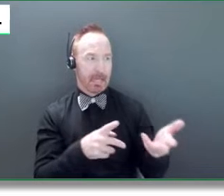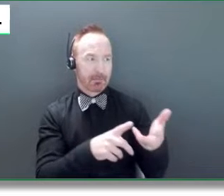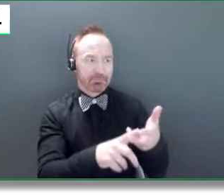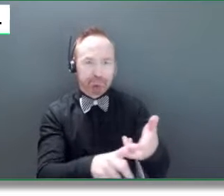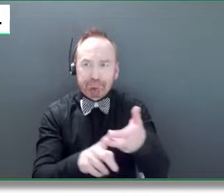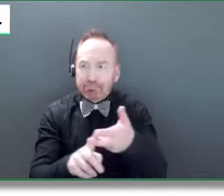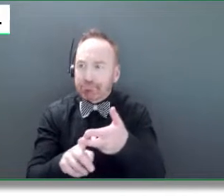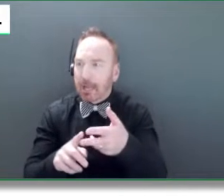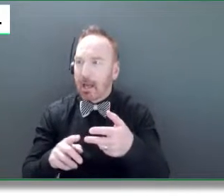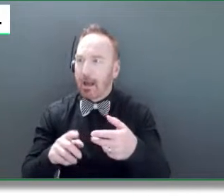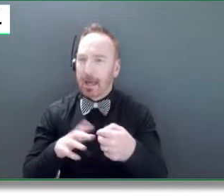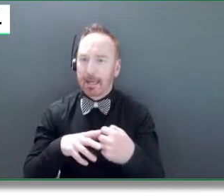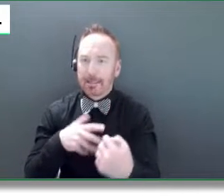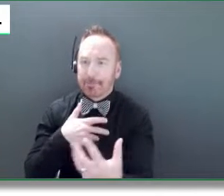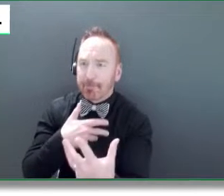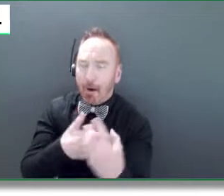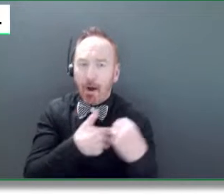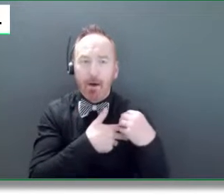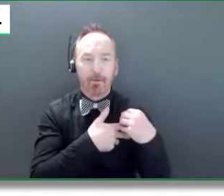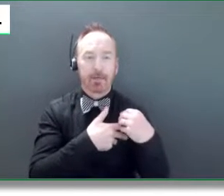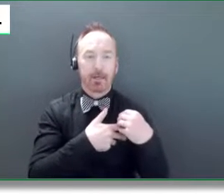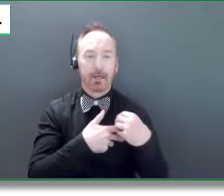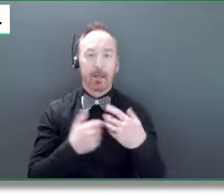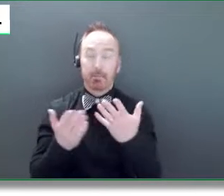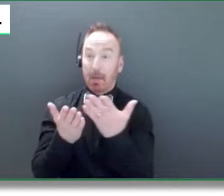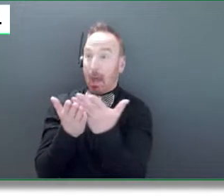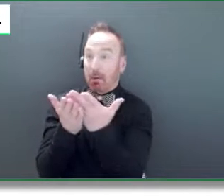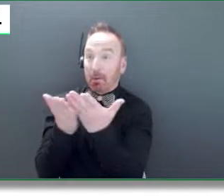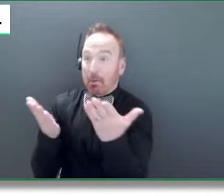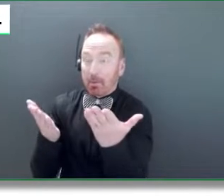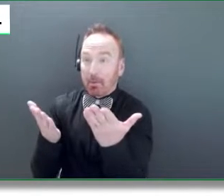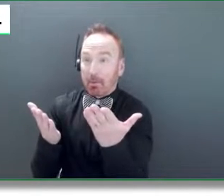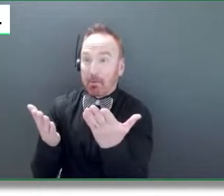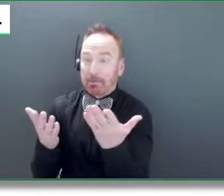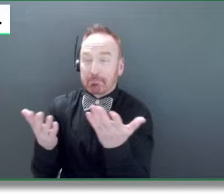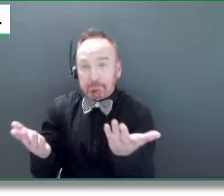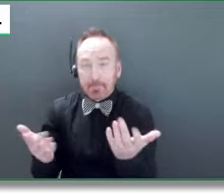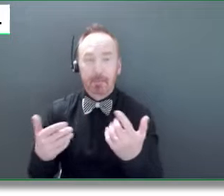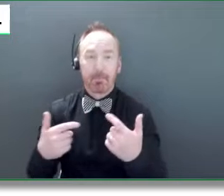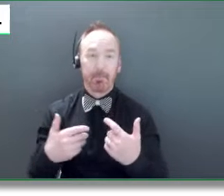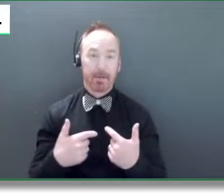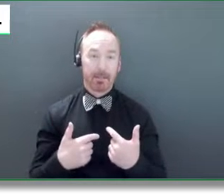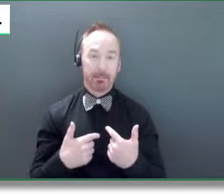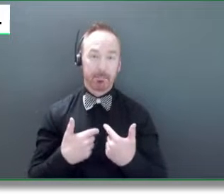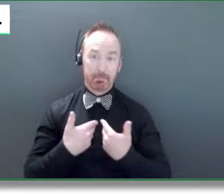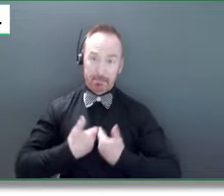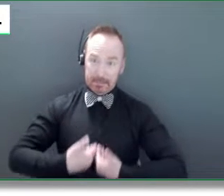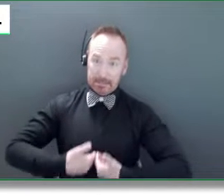rest of the audience but I certainly, what I found myself